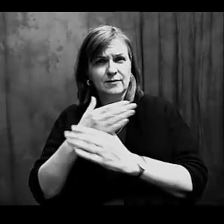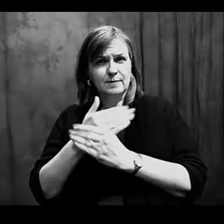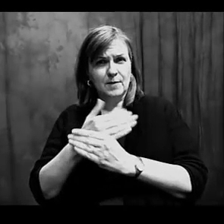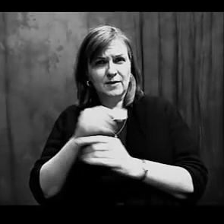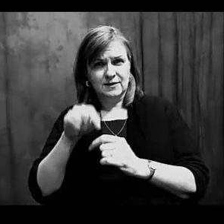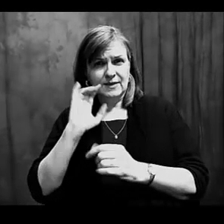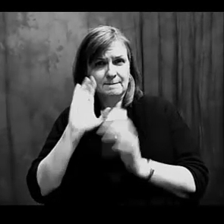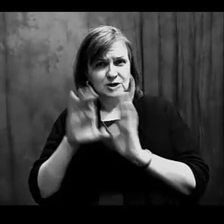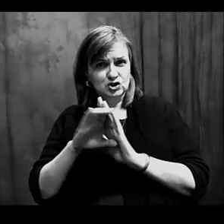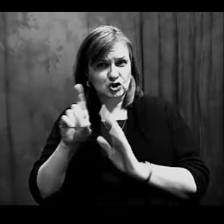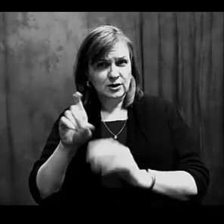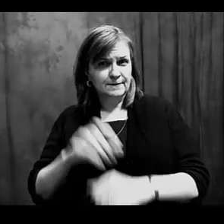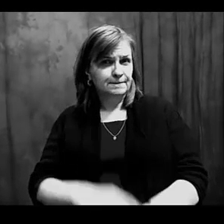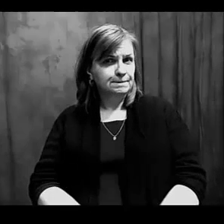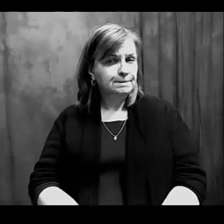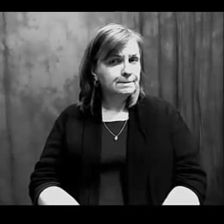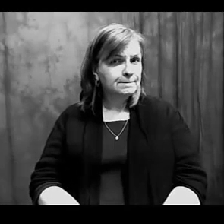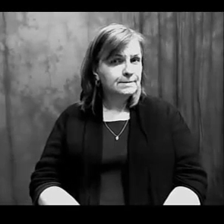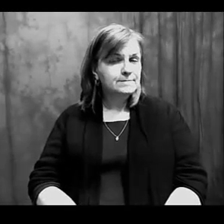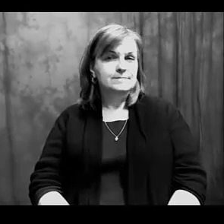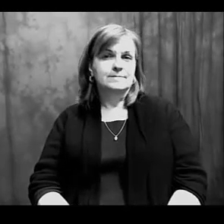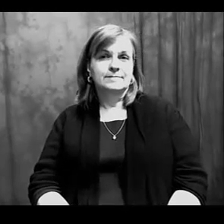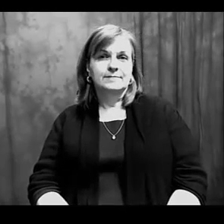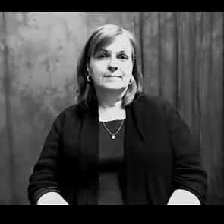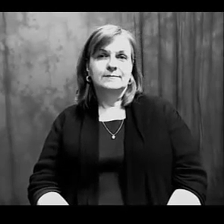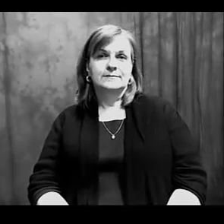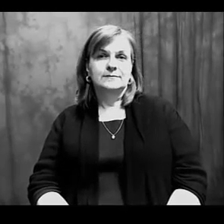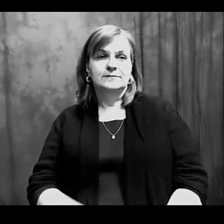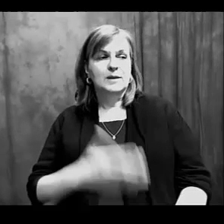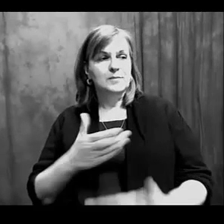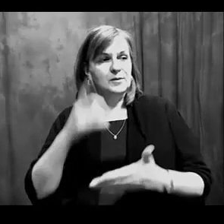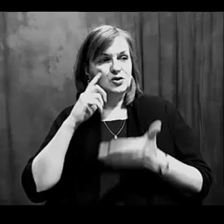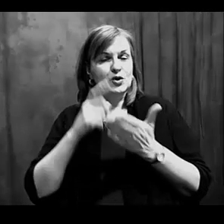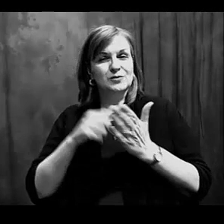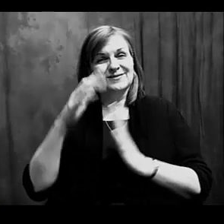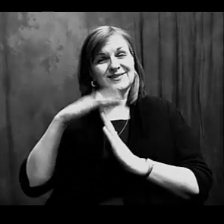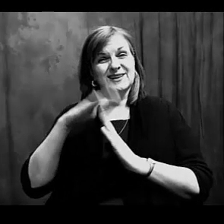can you find a moth on this picture??